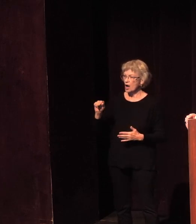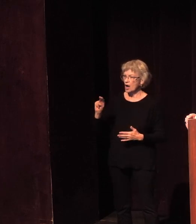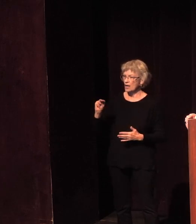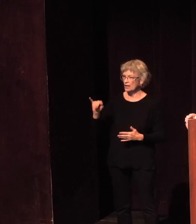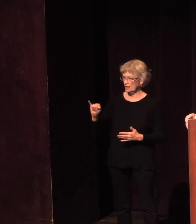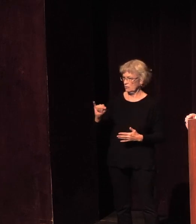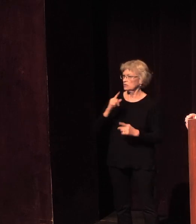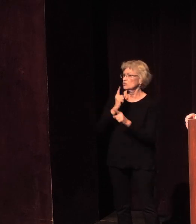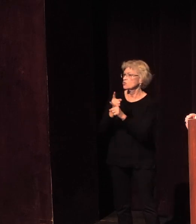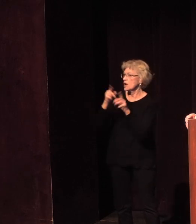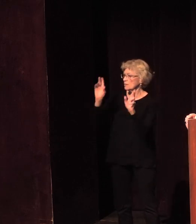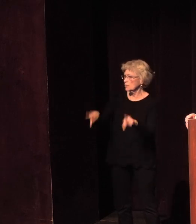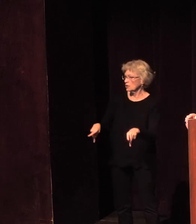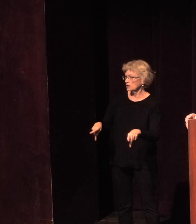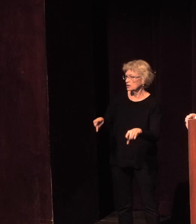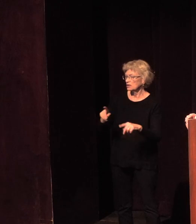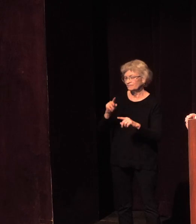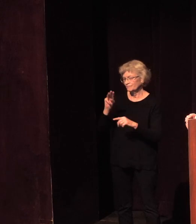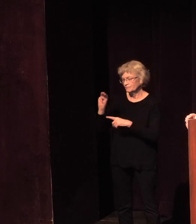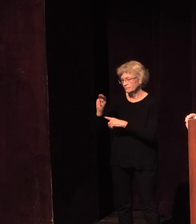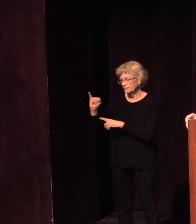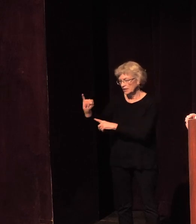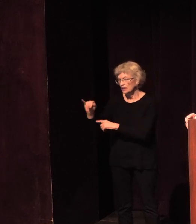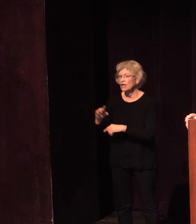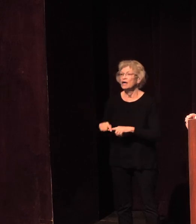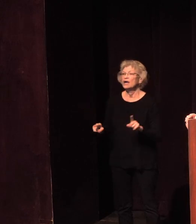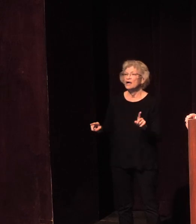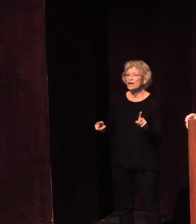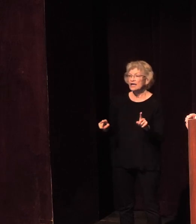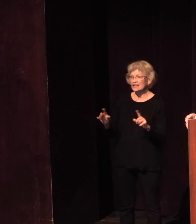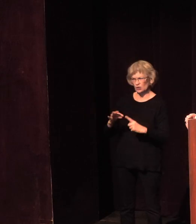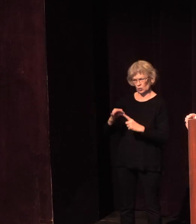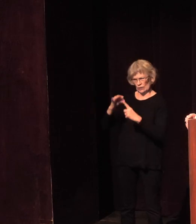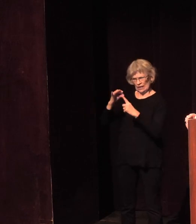obvious to each and every Trustee that Dr. Goswami was the right person for the job. Dr.